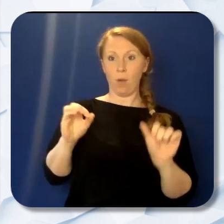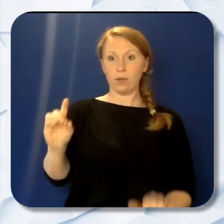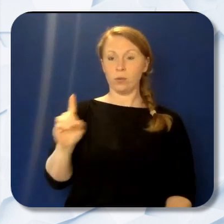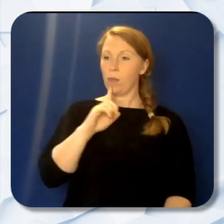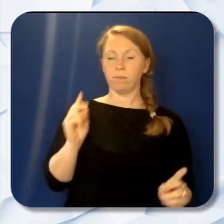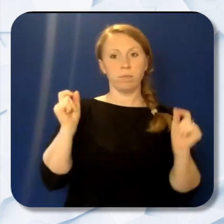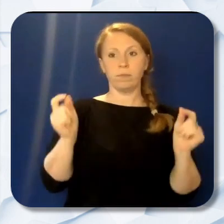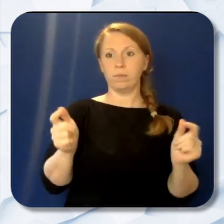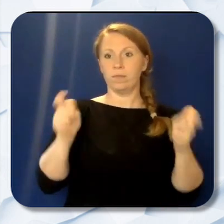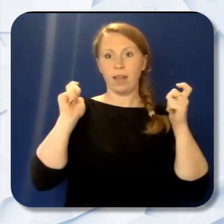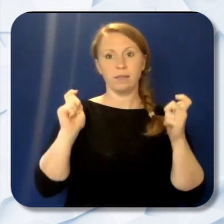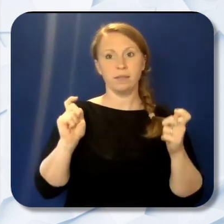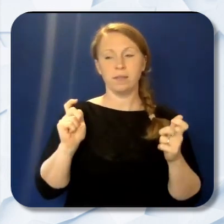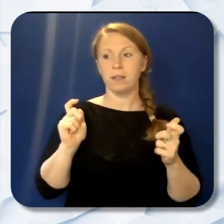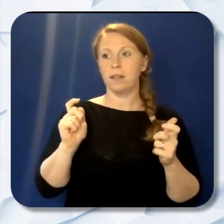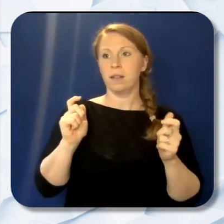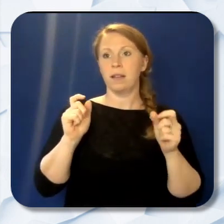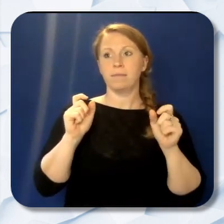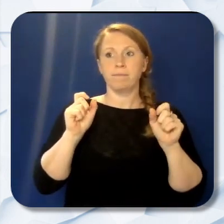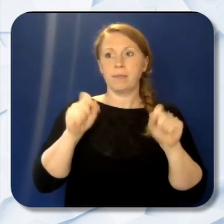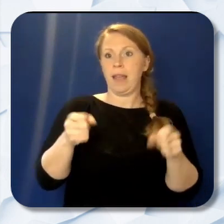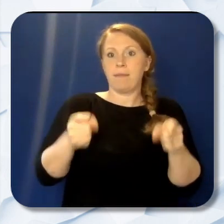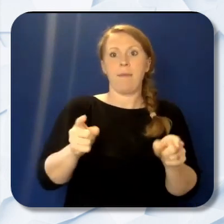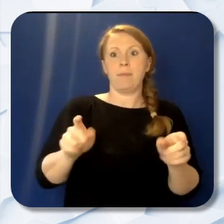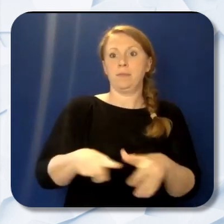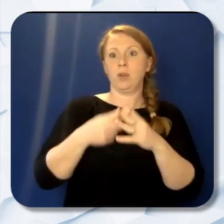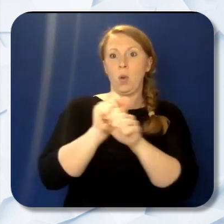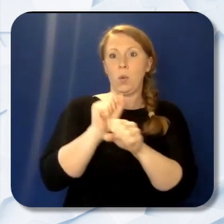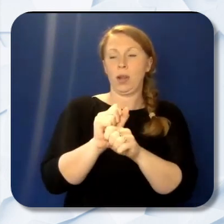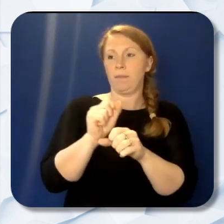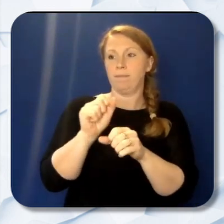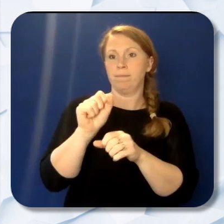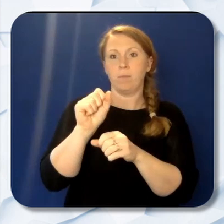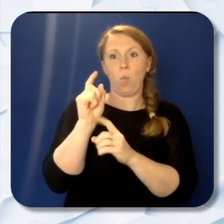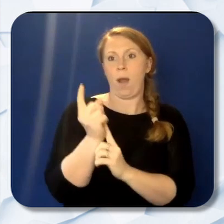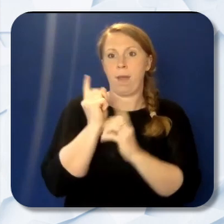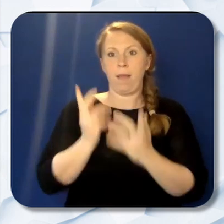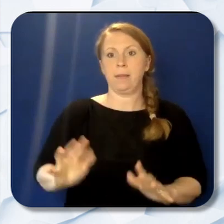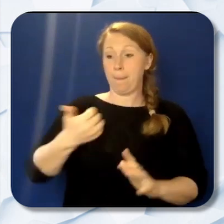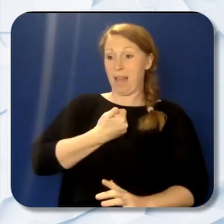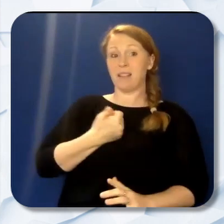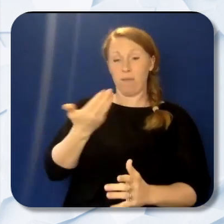even a you know, a minute to kick in. I personally administered a naloxone before, with rapid effect.